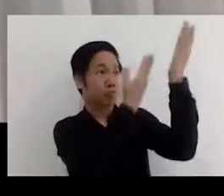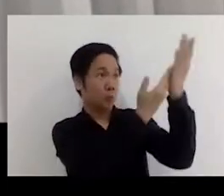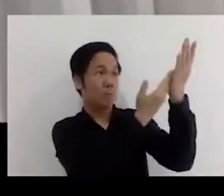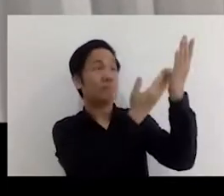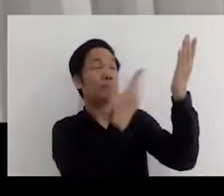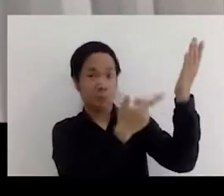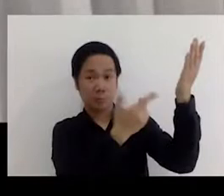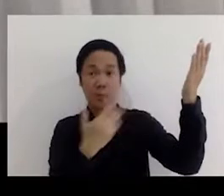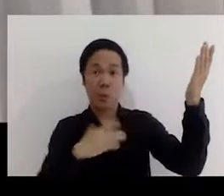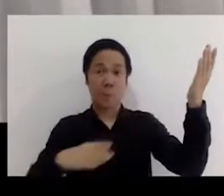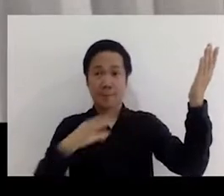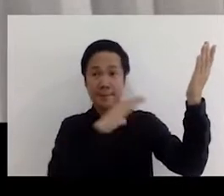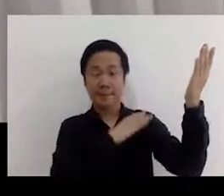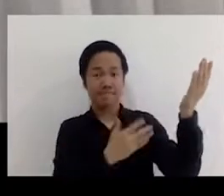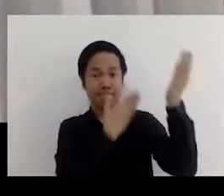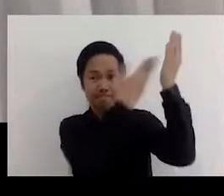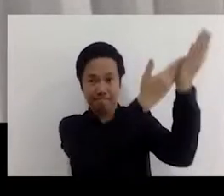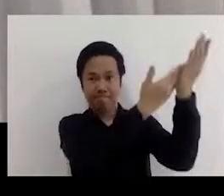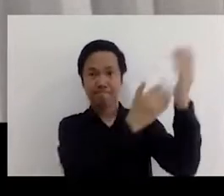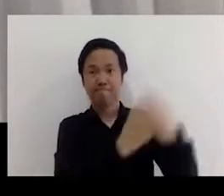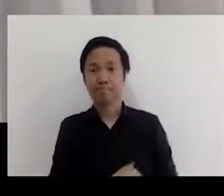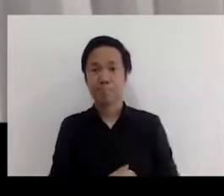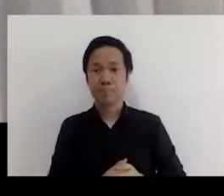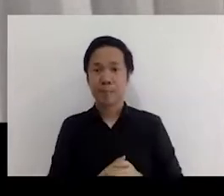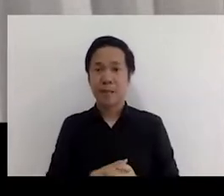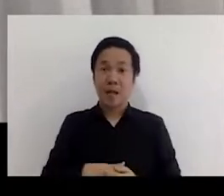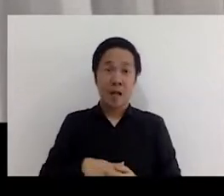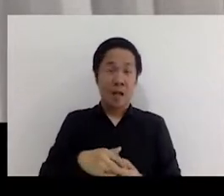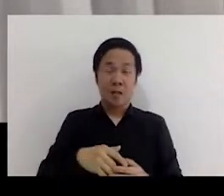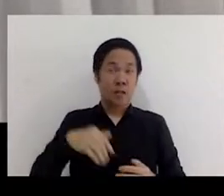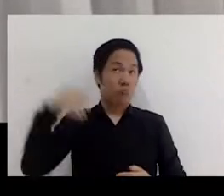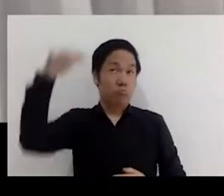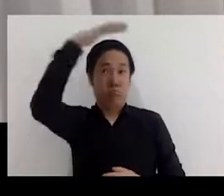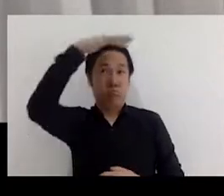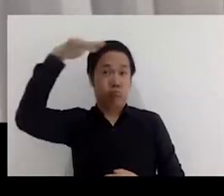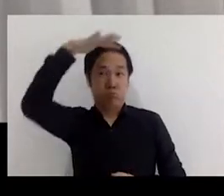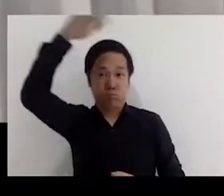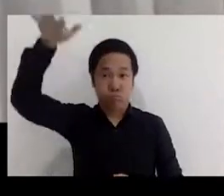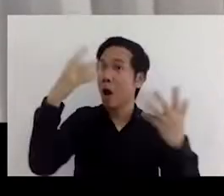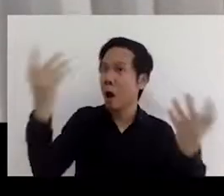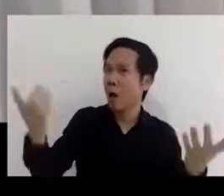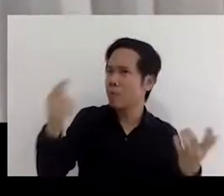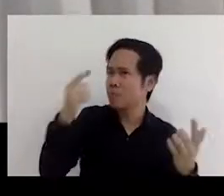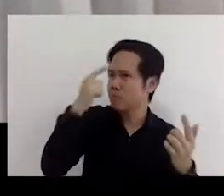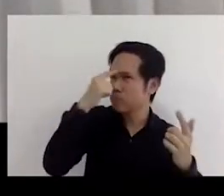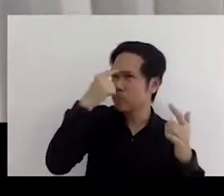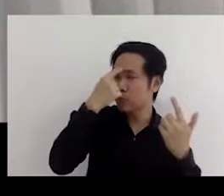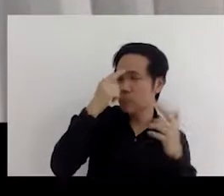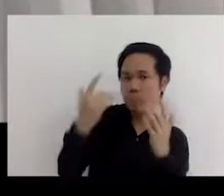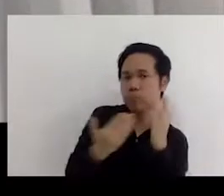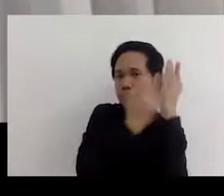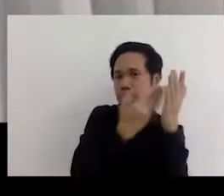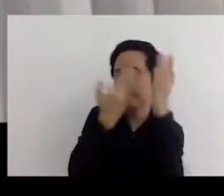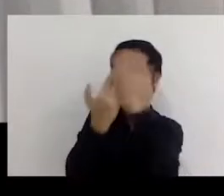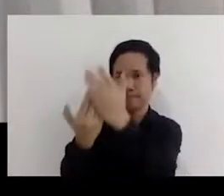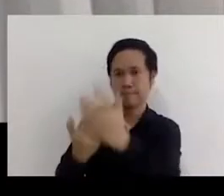and in relation to the High-level Political Forum that reports information on social development.